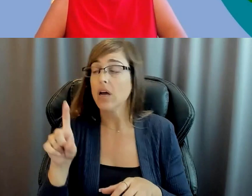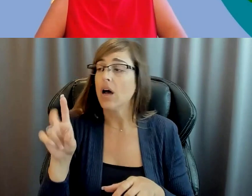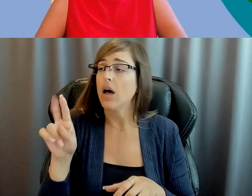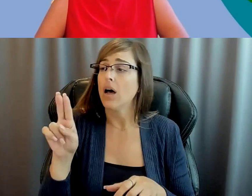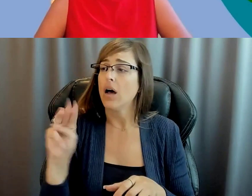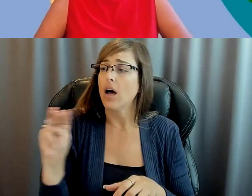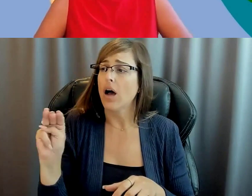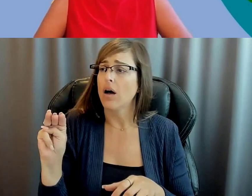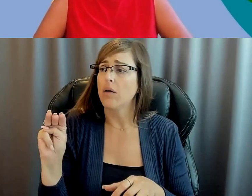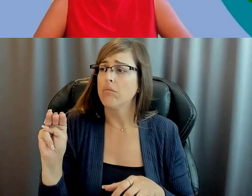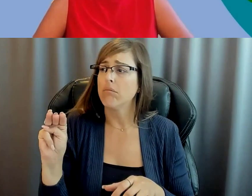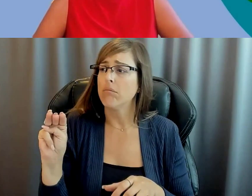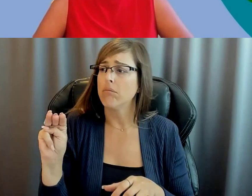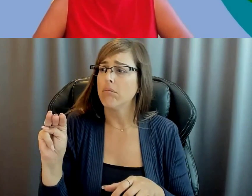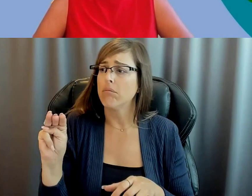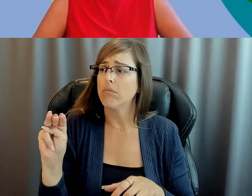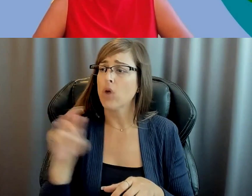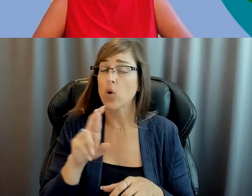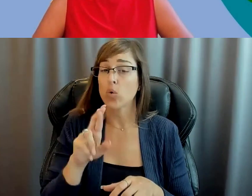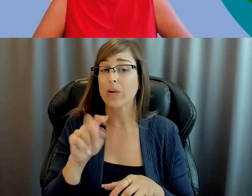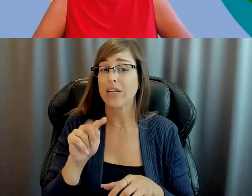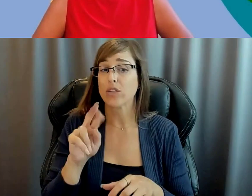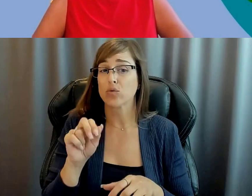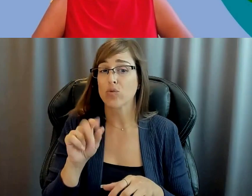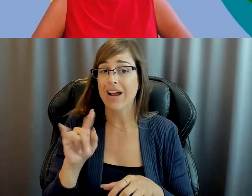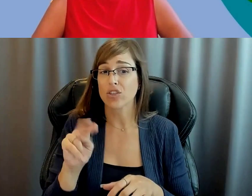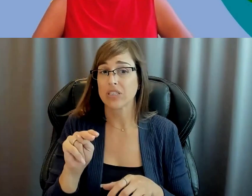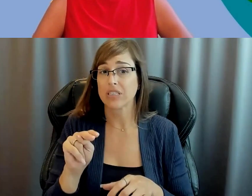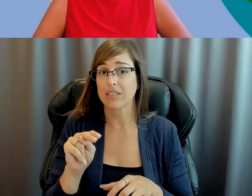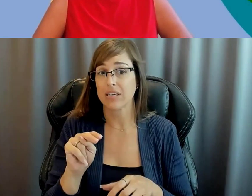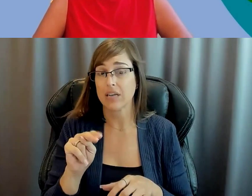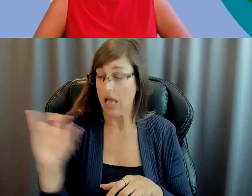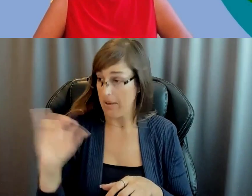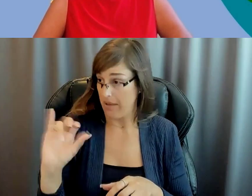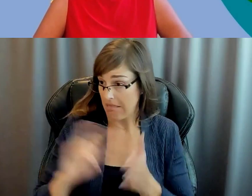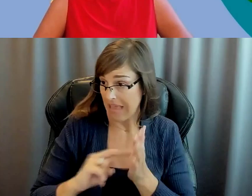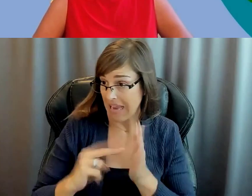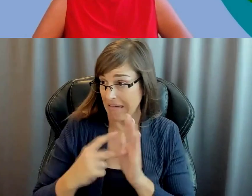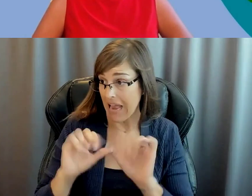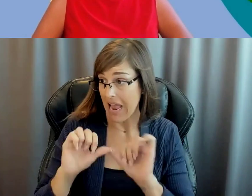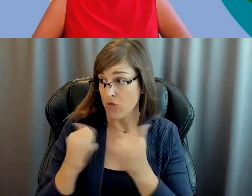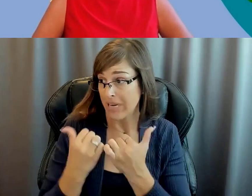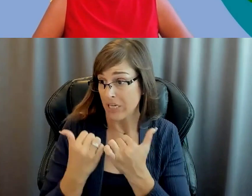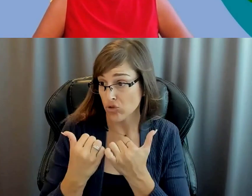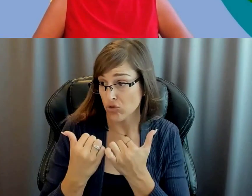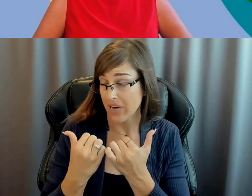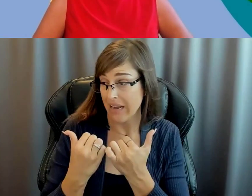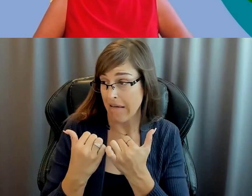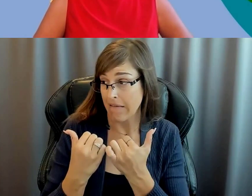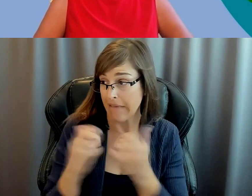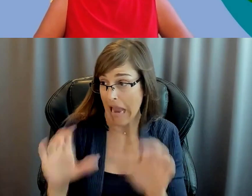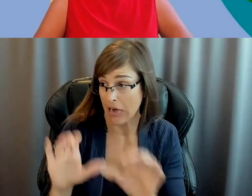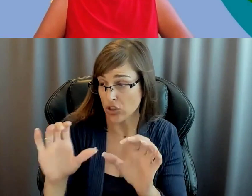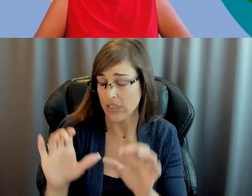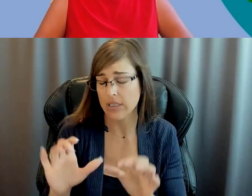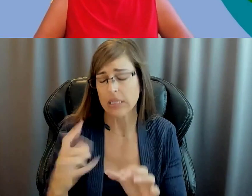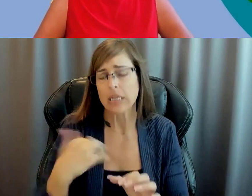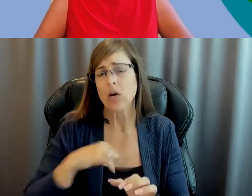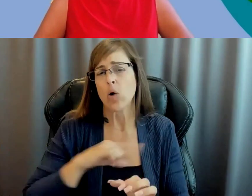Dr. Ranjini Ambalavanar: As an action? Elyse Sullivan: A retraction, mm-hmm. Dr. Ranjini Ambalavanar: Retraction as an administrative action? Elyse Sullivan: Mm-hmm. Dr. Ranjini Ambalavanar: We recommend retraction,